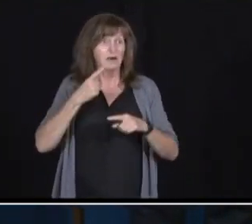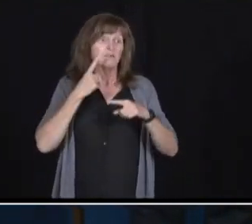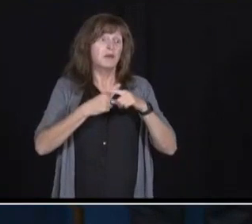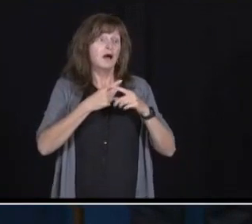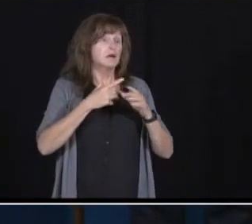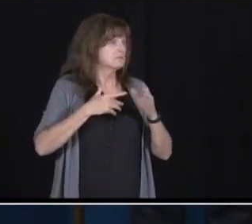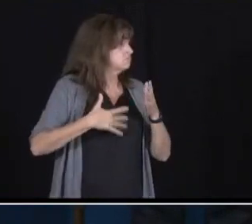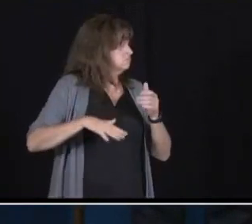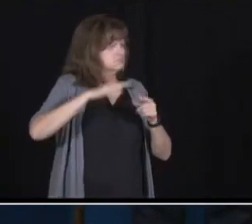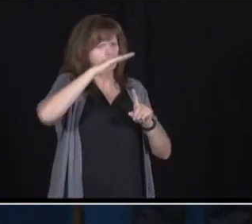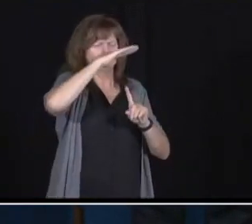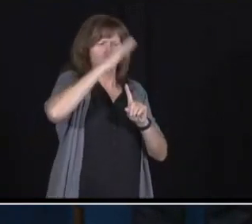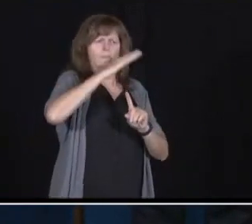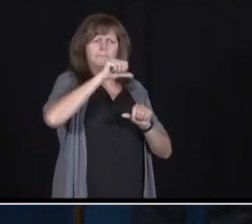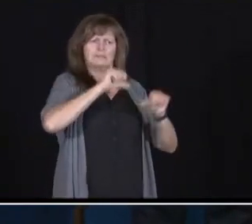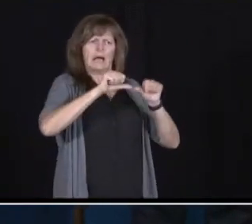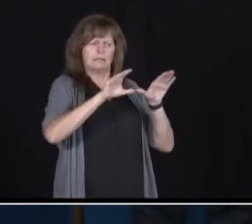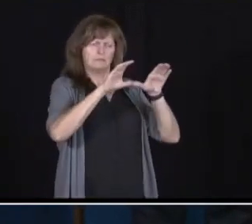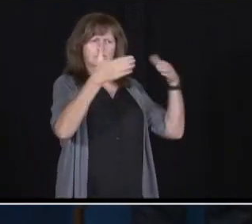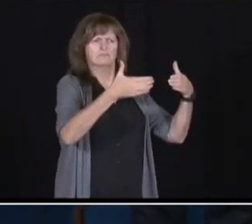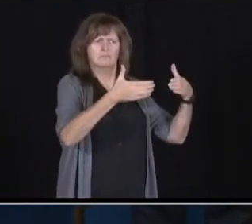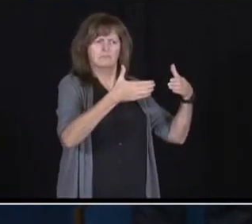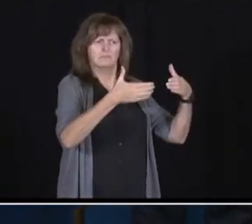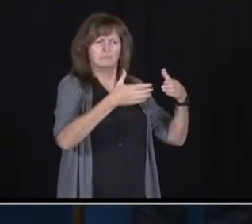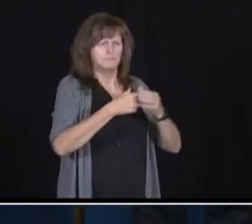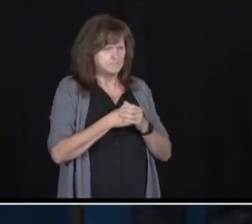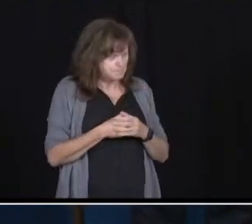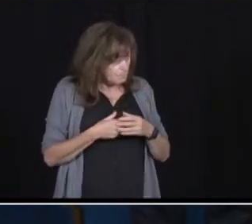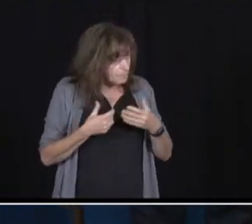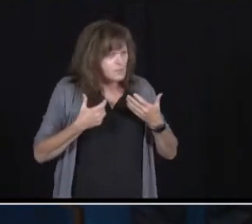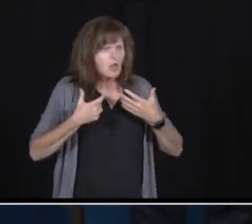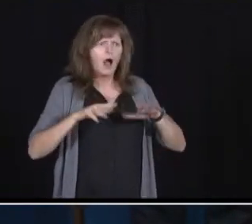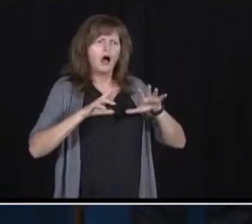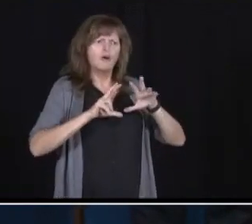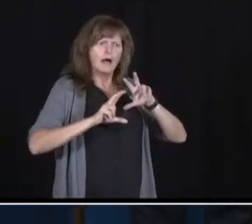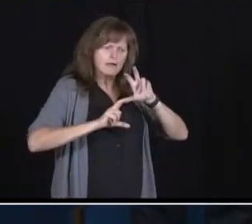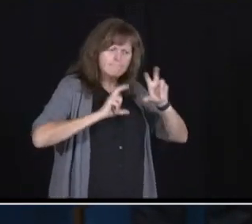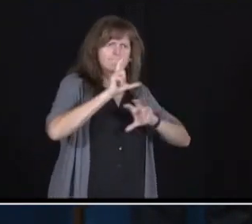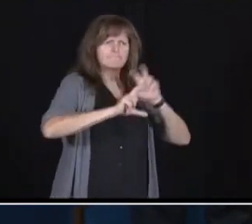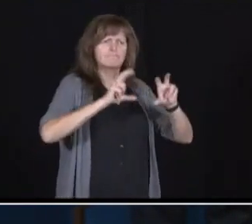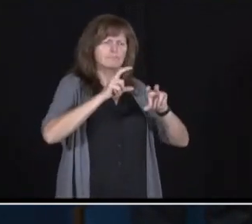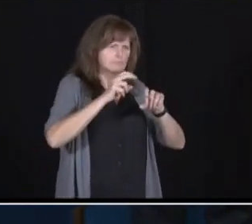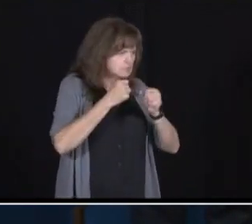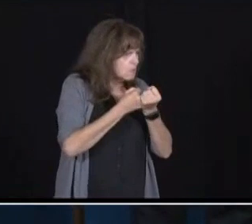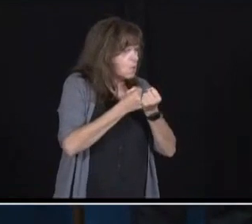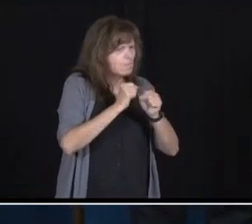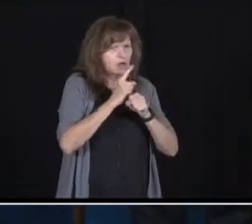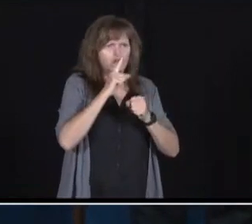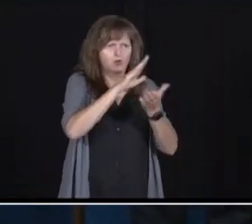Our plan leads the nation in science and in dollars. Today's investment by the federal government complement the already landmark investments